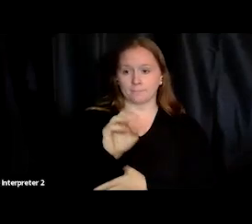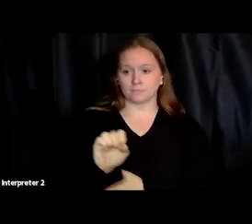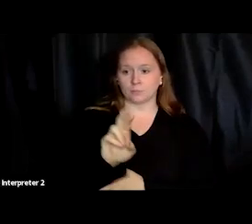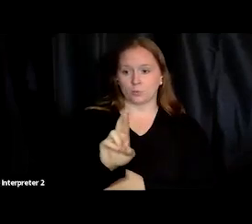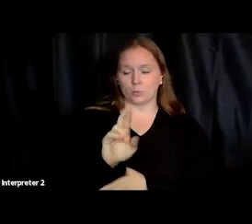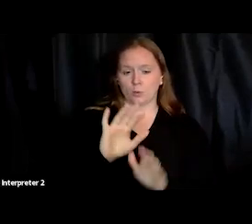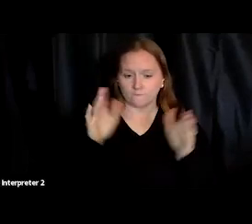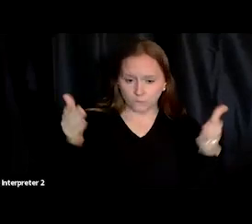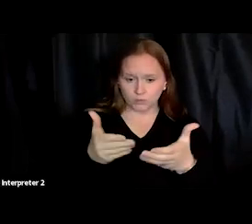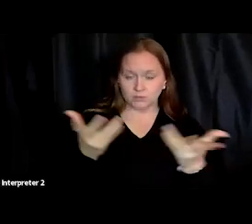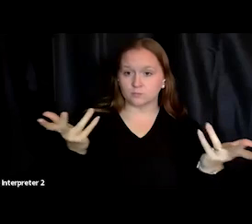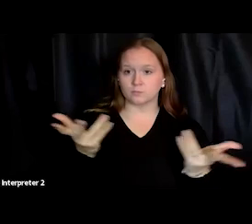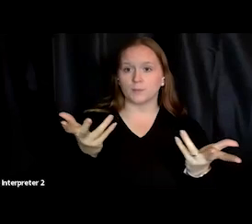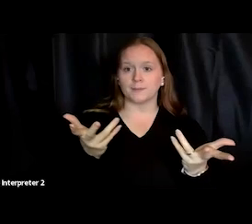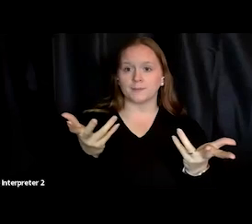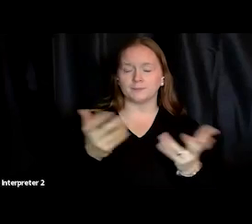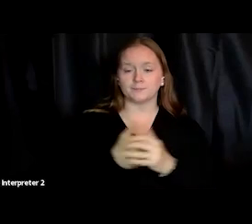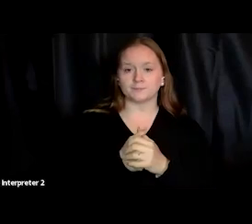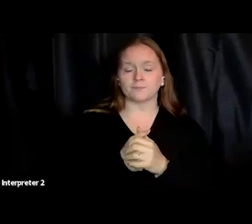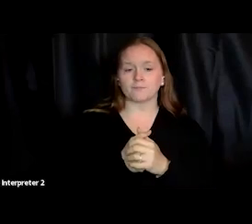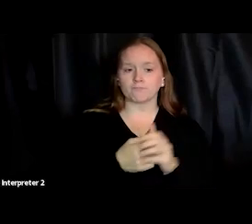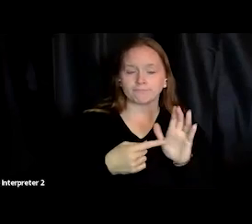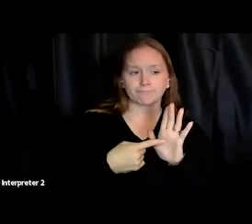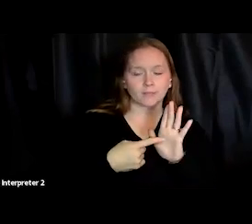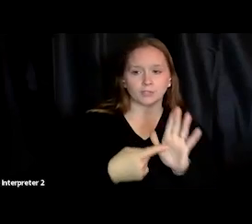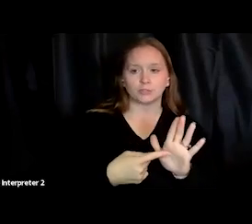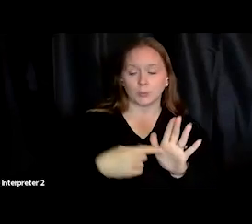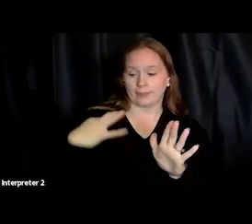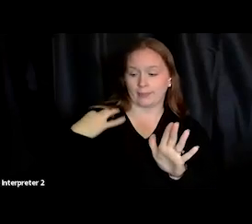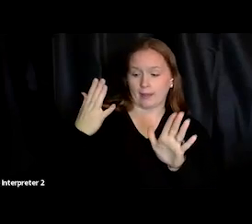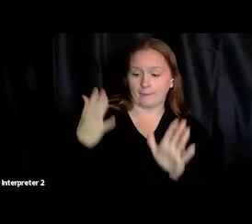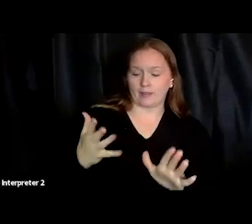on showing that the applicant meets the criteria